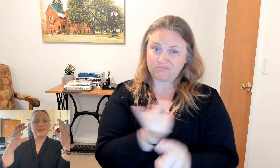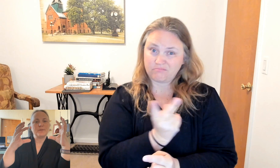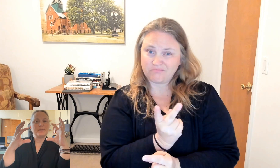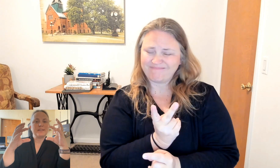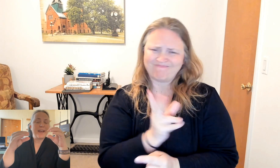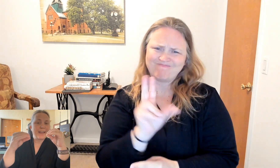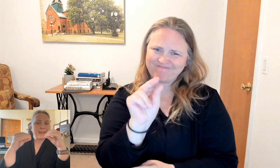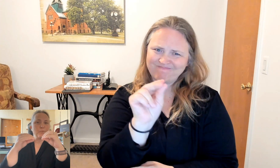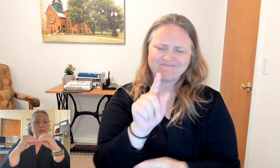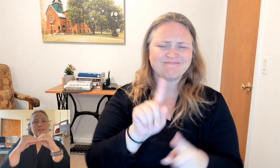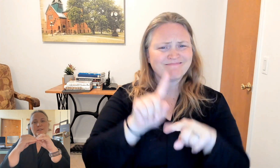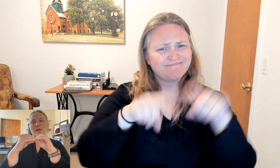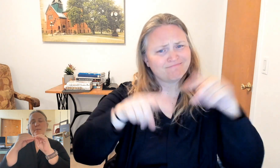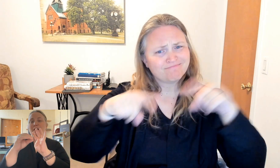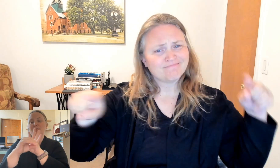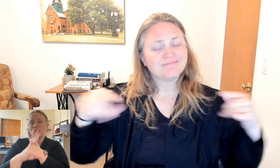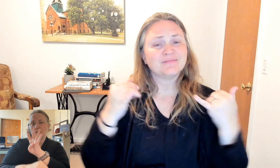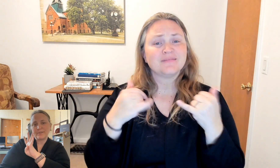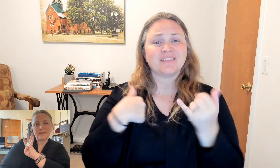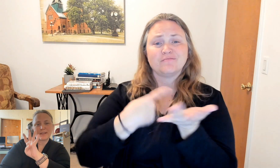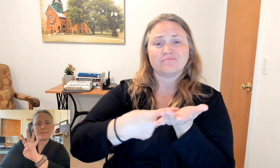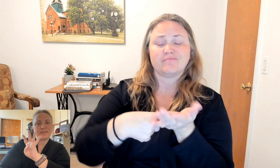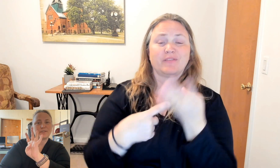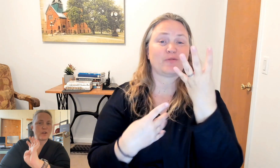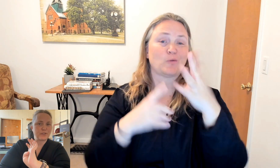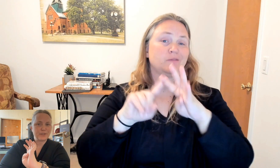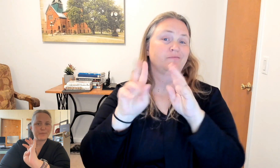So today we're going to talk about four different types of scholarship.